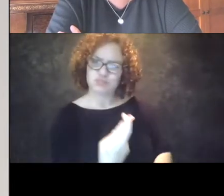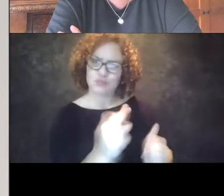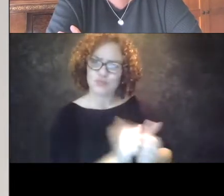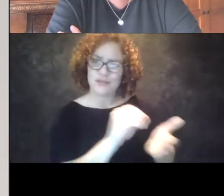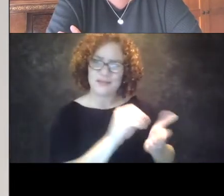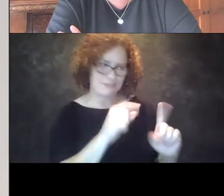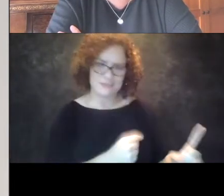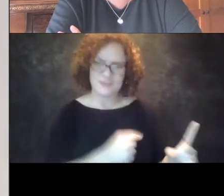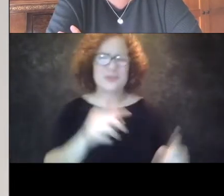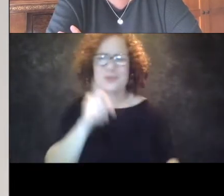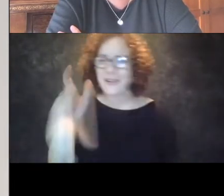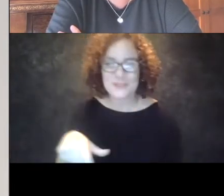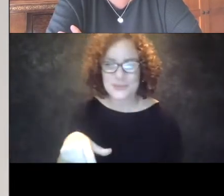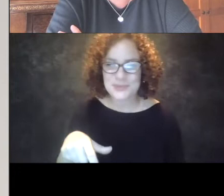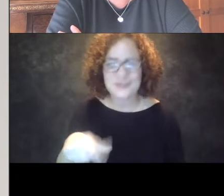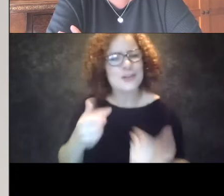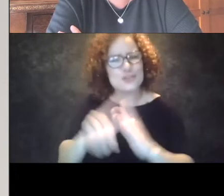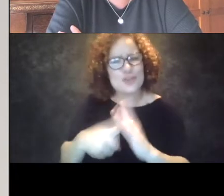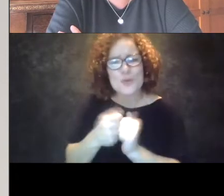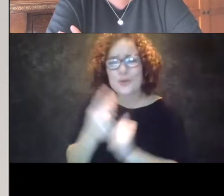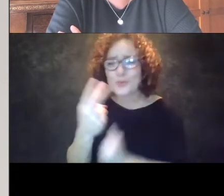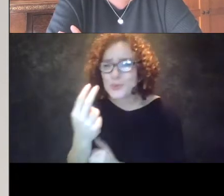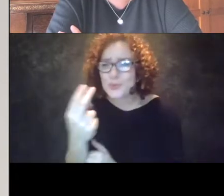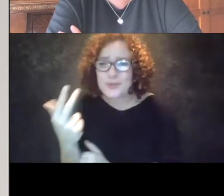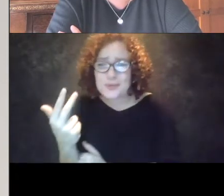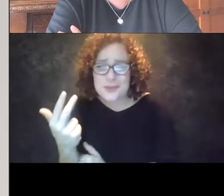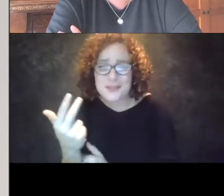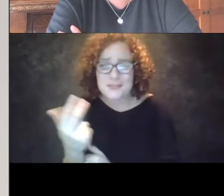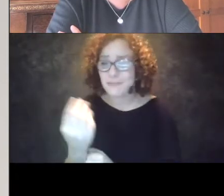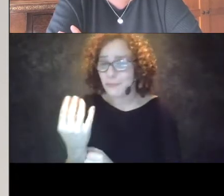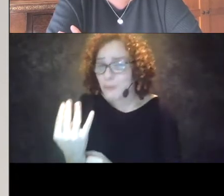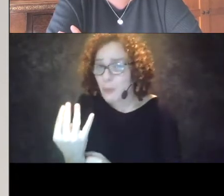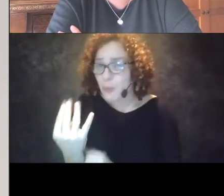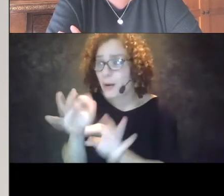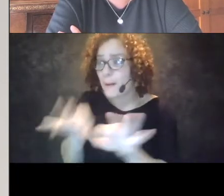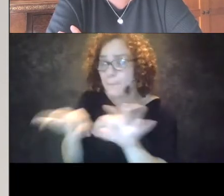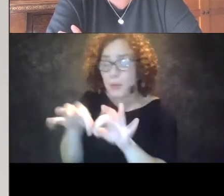two or three or four important peers you know that they're connected with and then it might